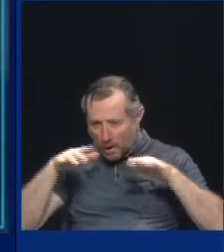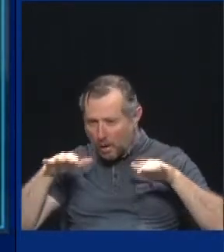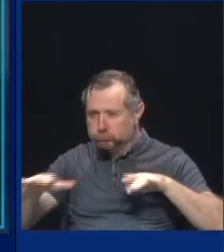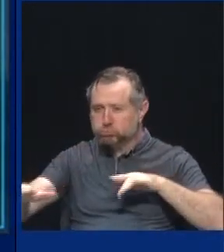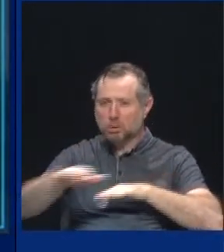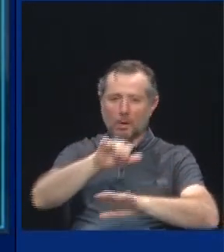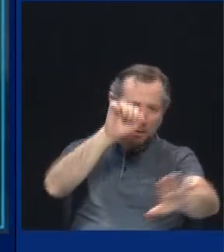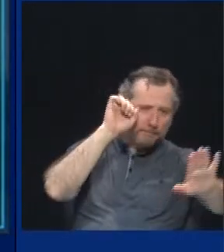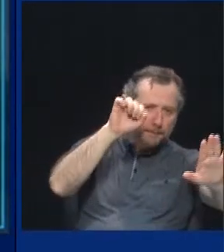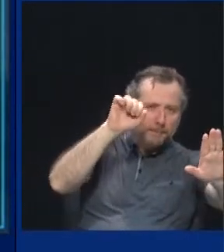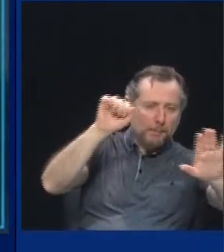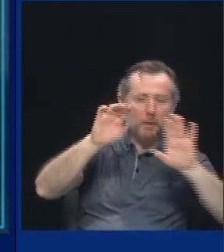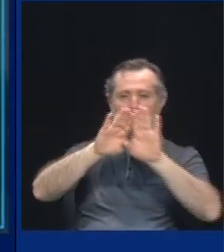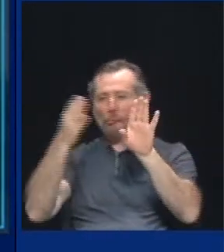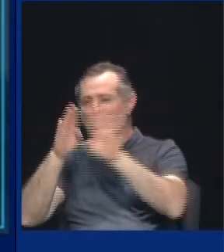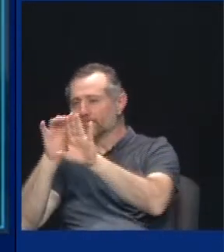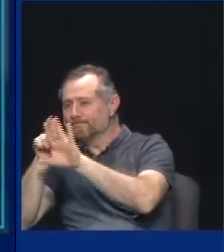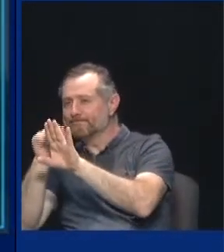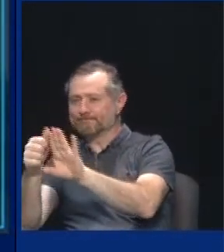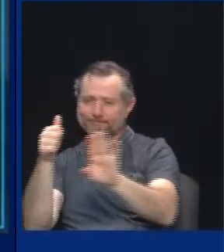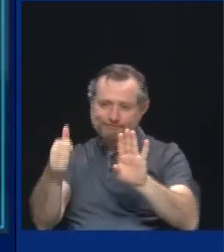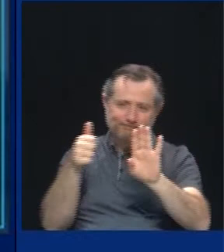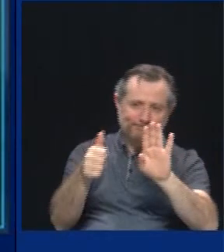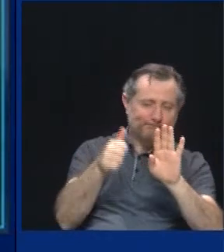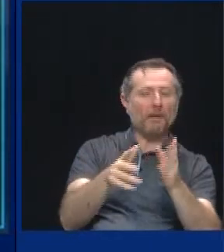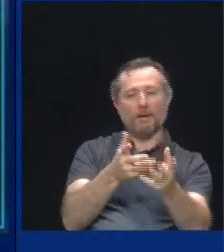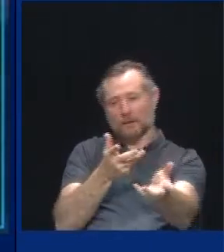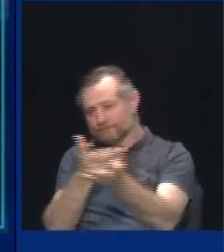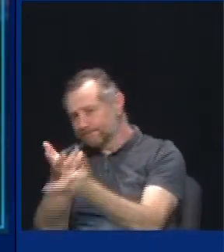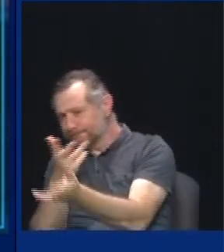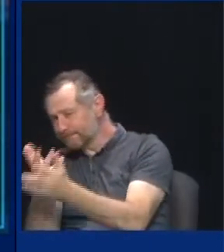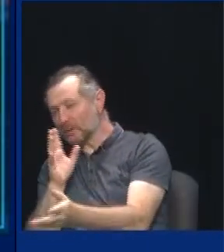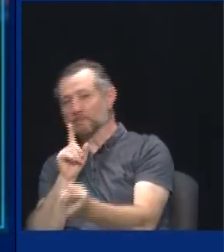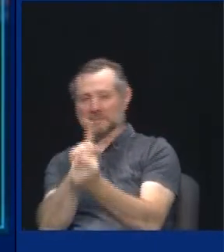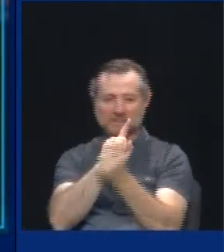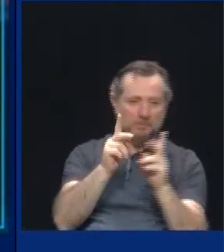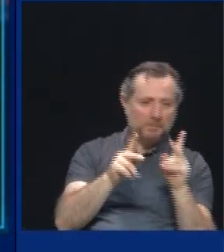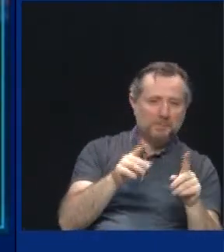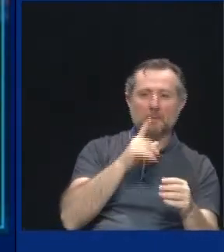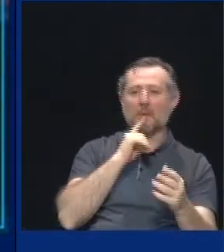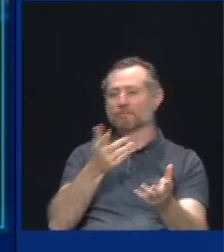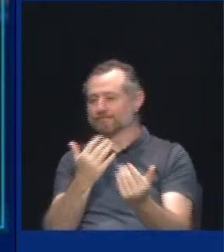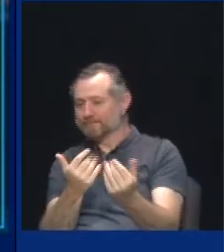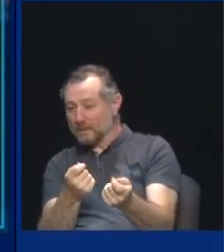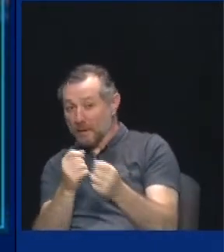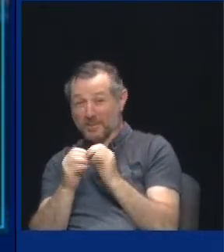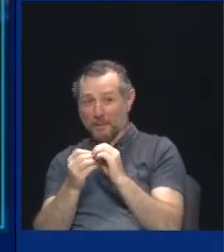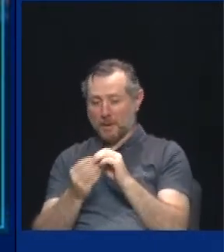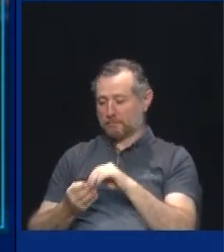THE COMMUNITY HEALTH, THEY ARE GOING TO ORGANIZE TO GET INTO THESE COMMUNITIES DOOR TO DOOR